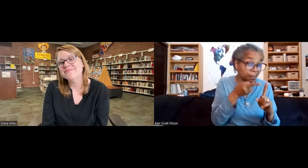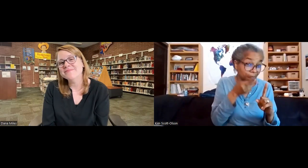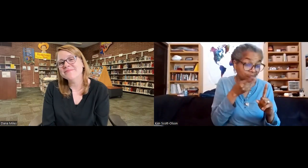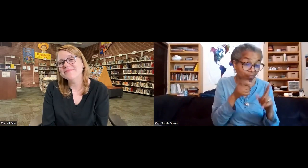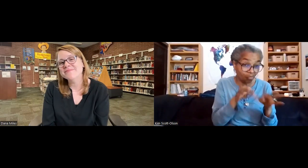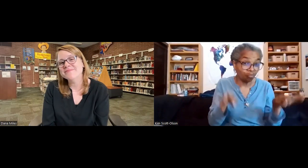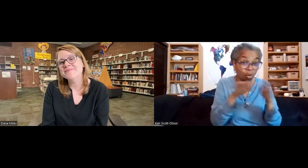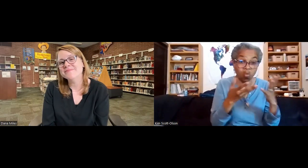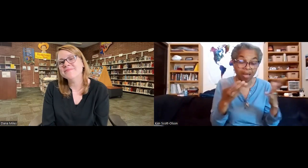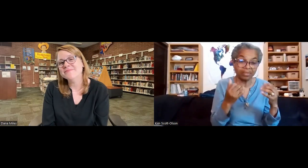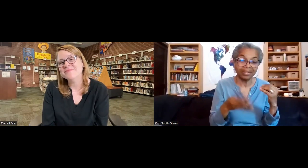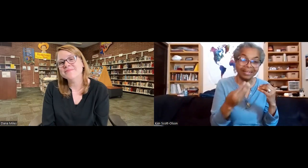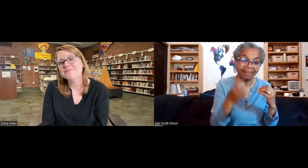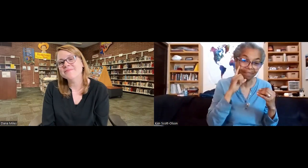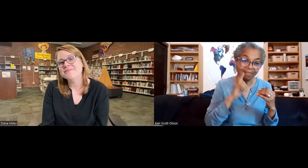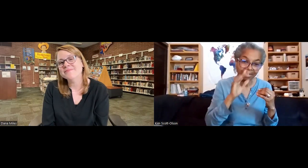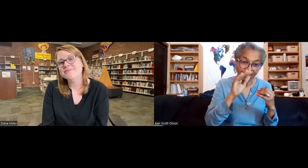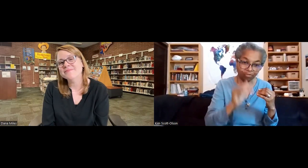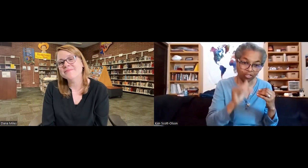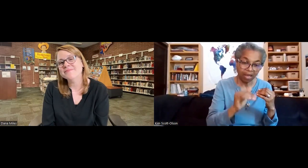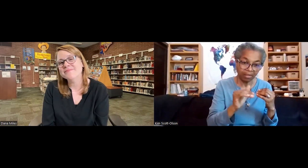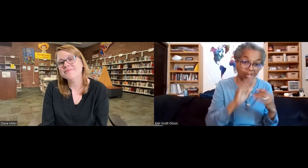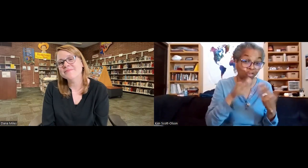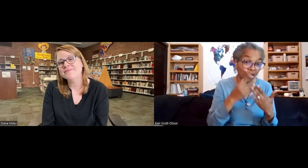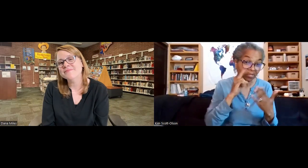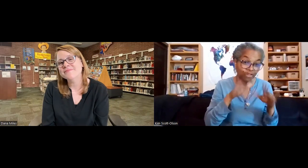The real point here is to give all Deaf children